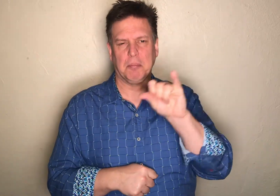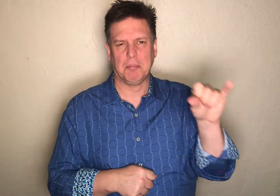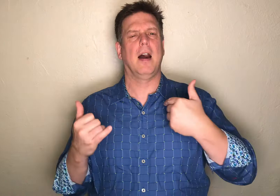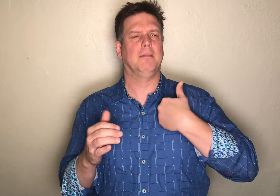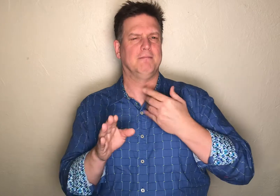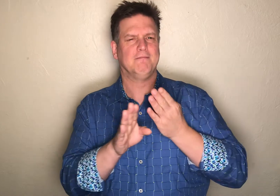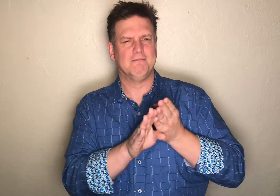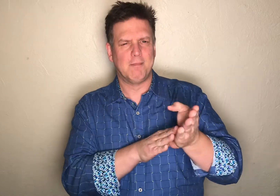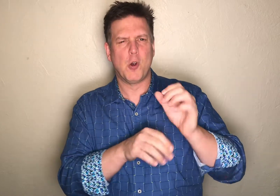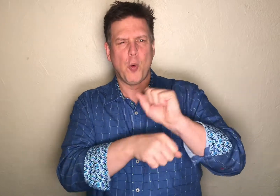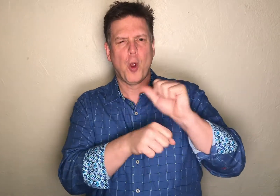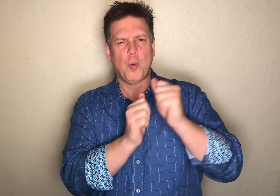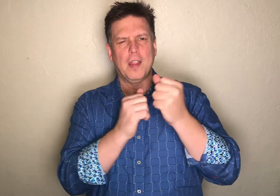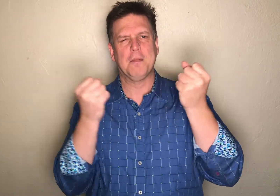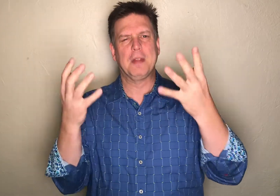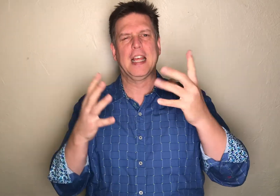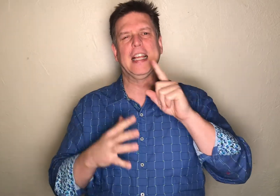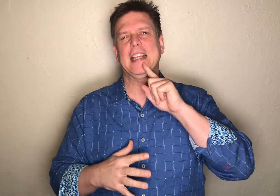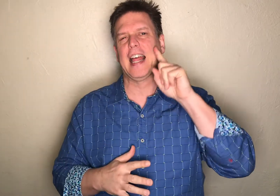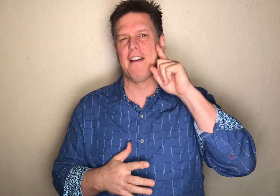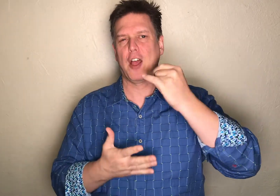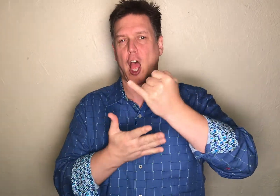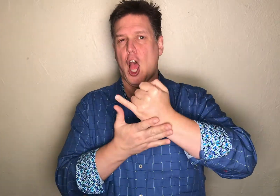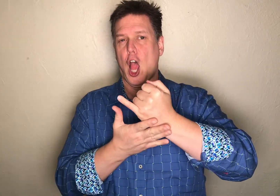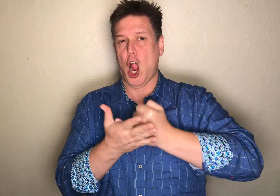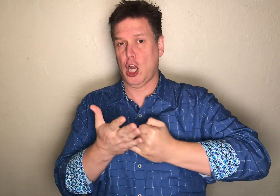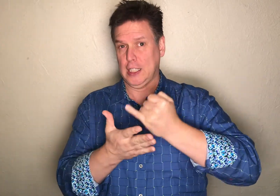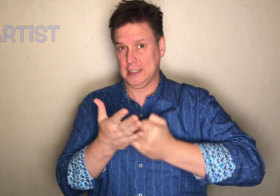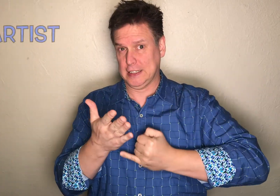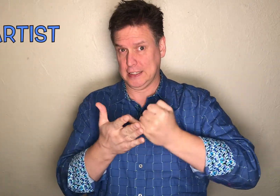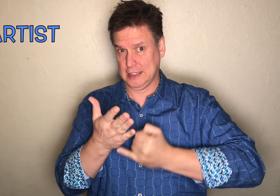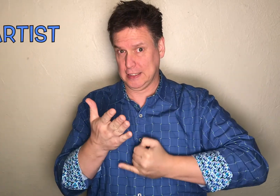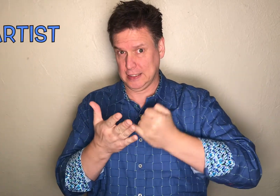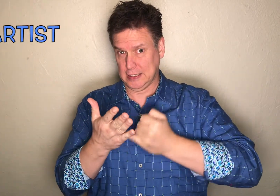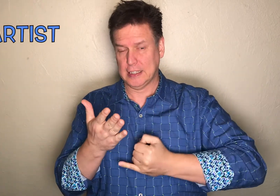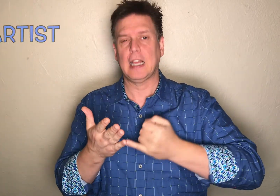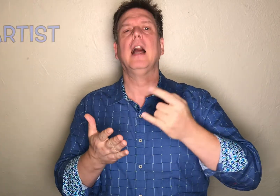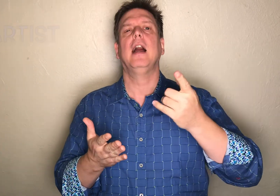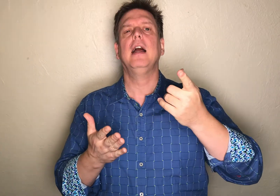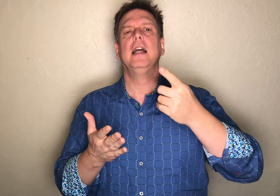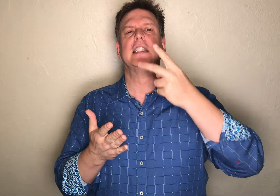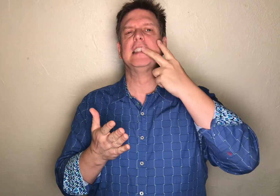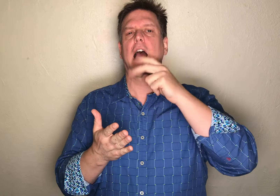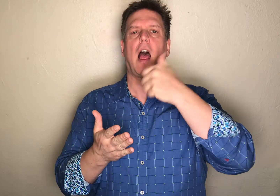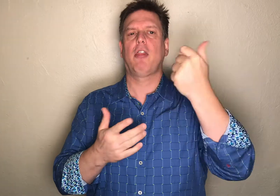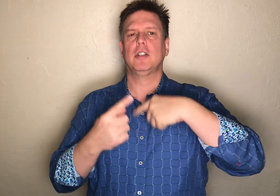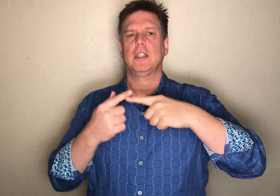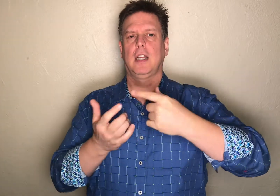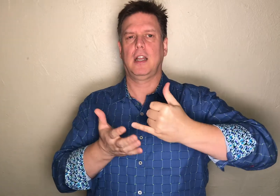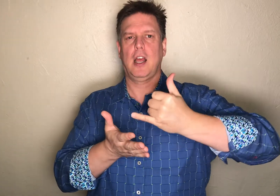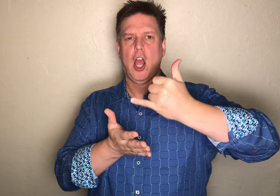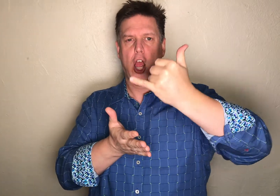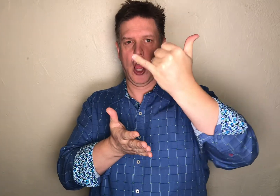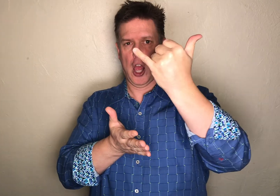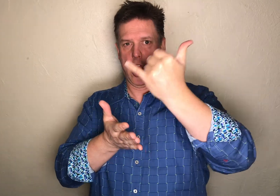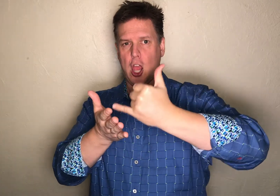words in that language for these things. I work with many deaf artists see